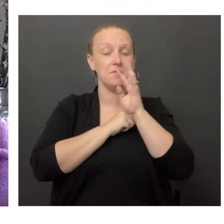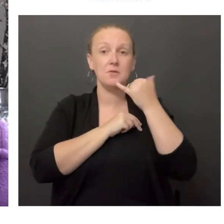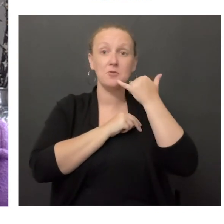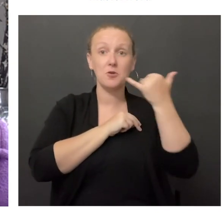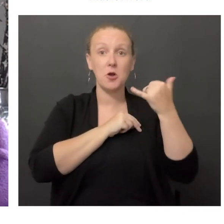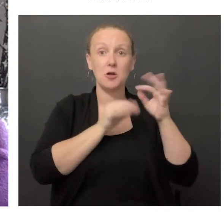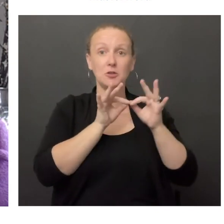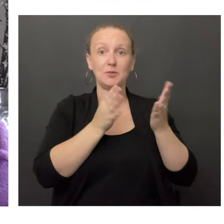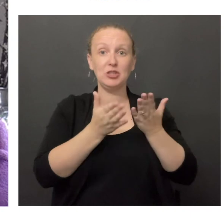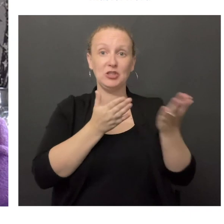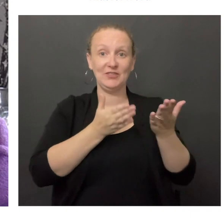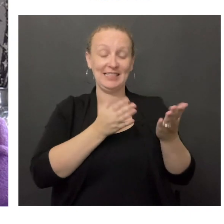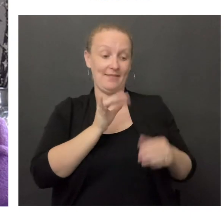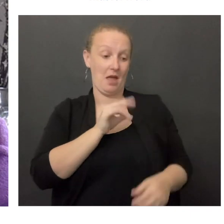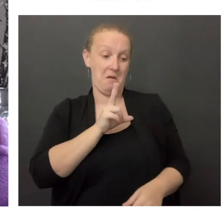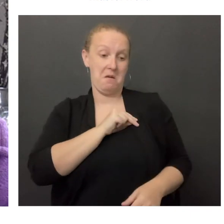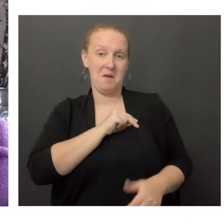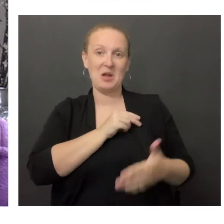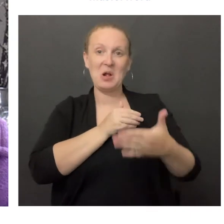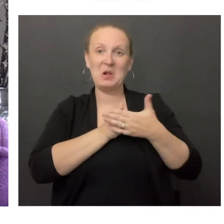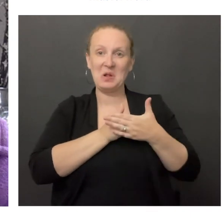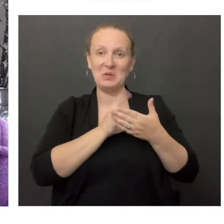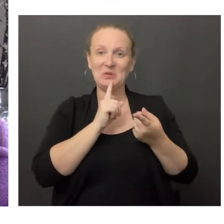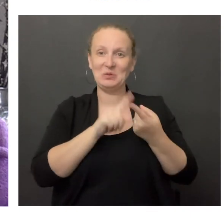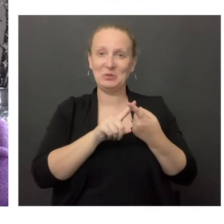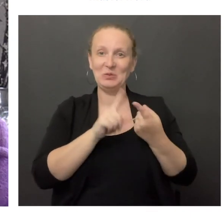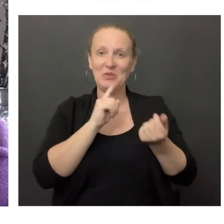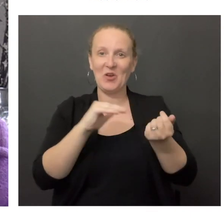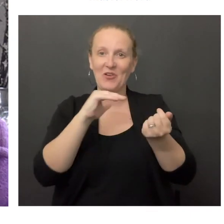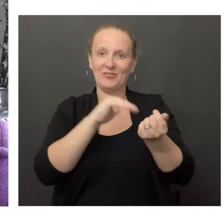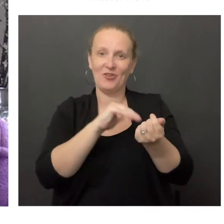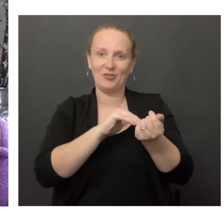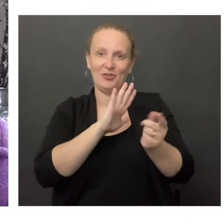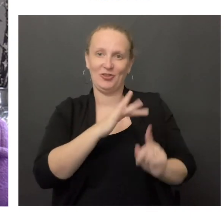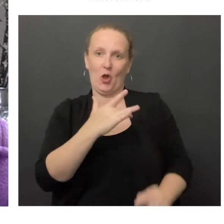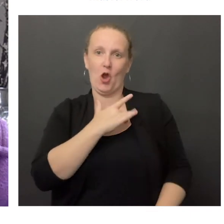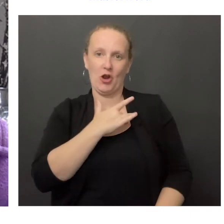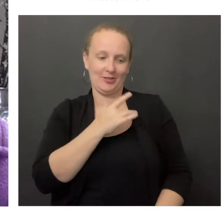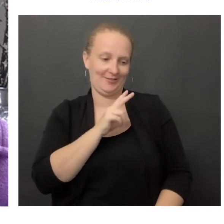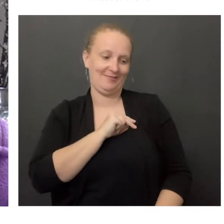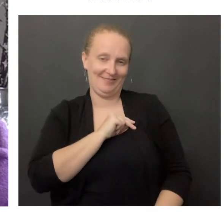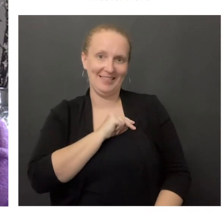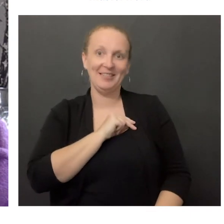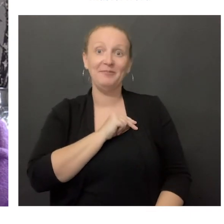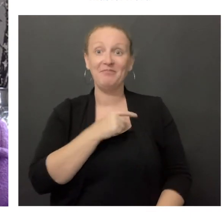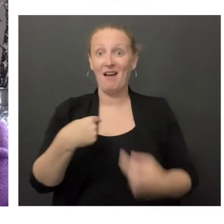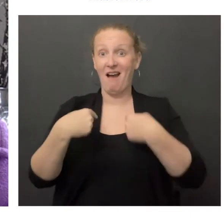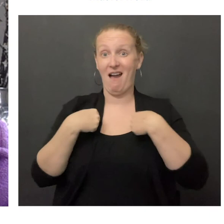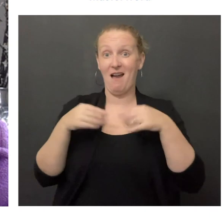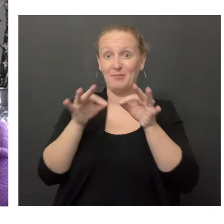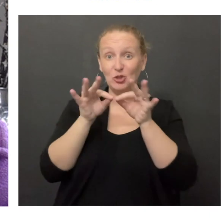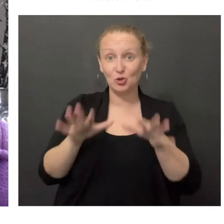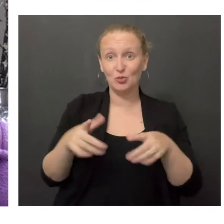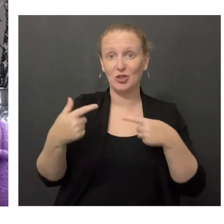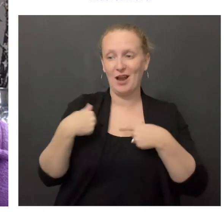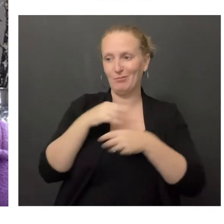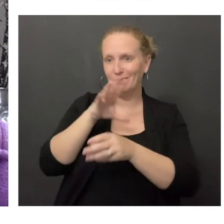you know, as a professional interpreter and, ah, as somebody who's been in this industry for over 30 years.